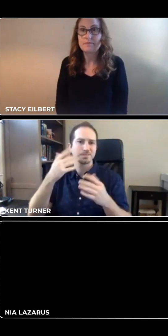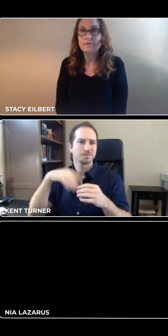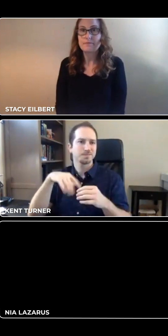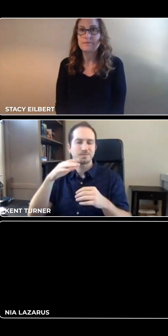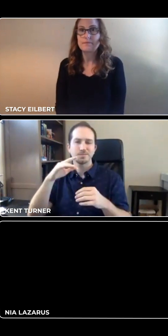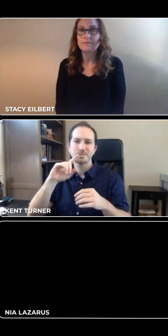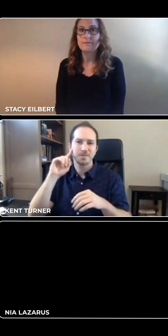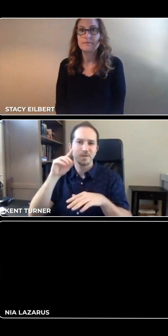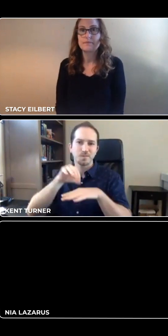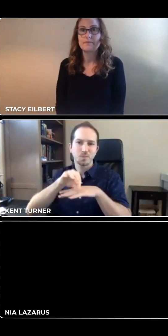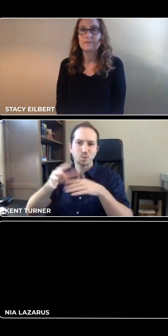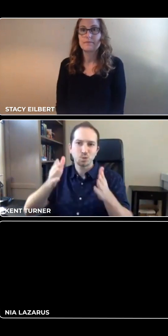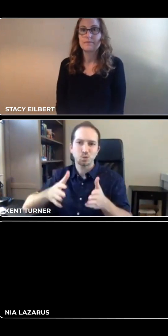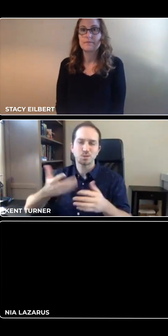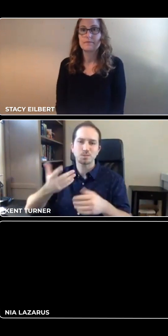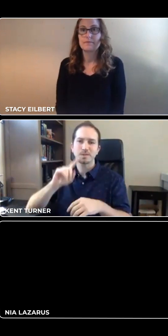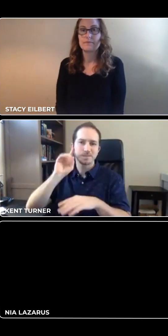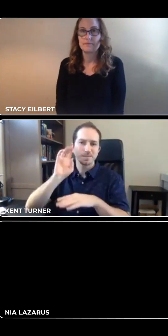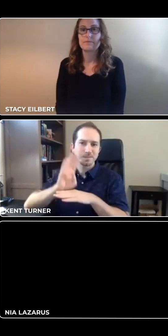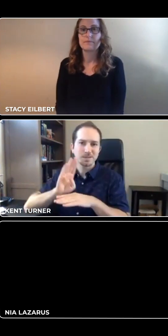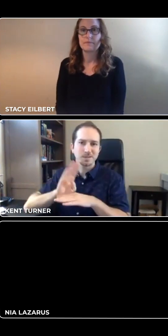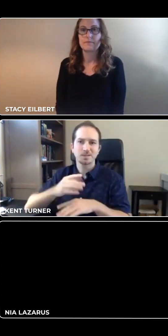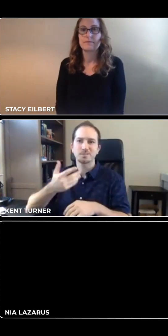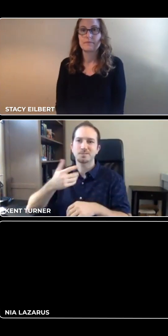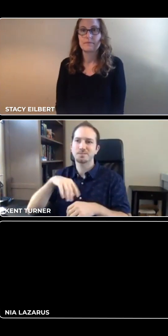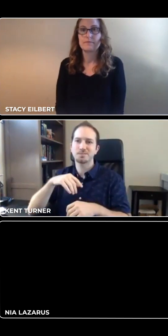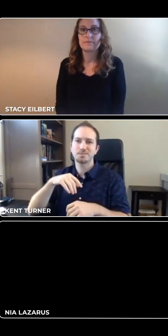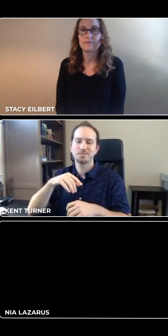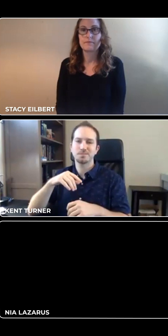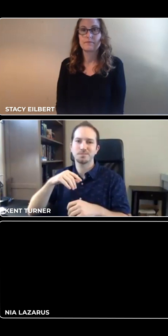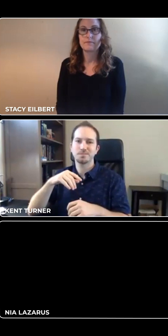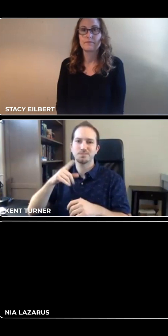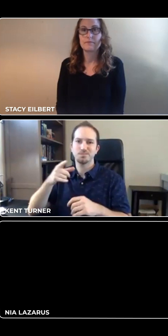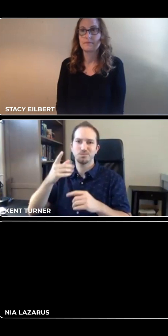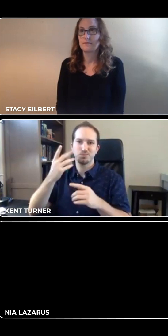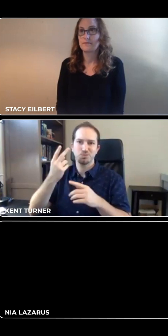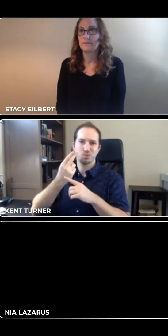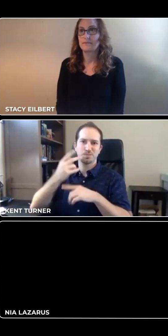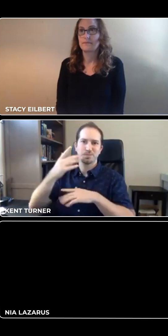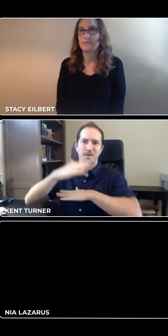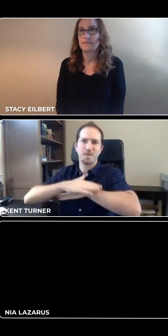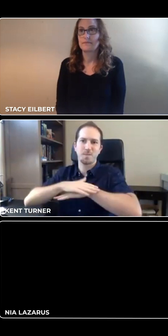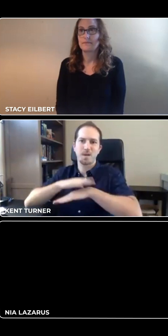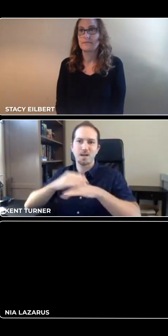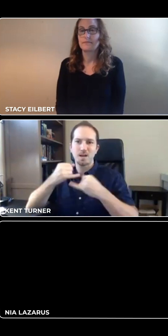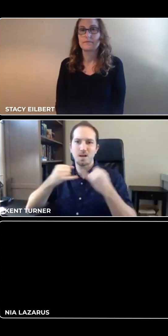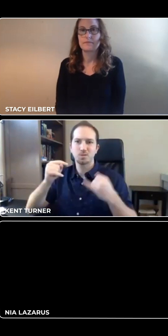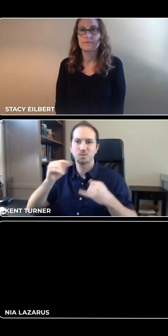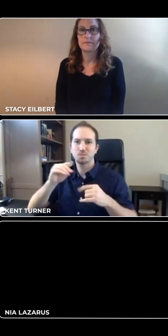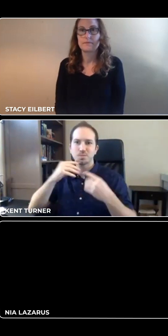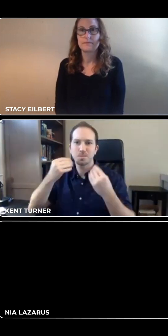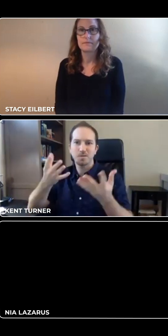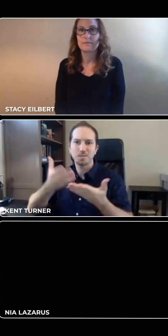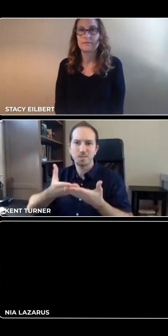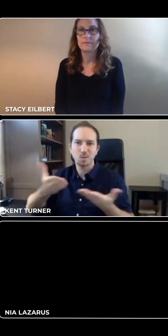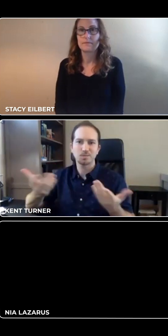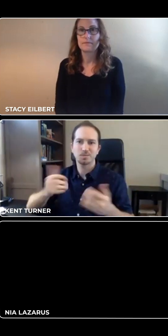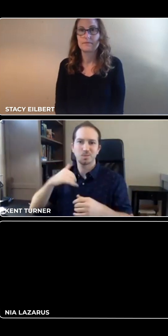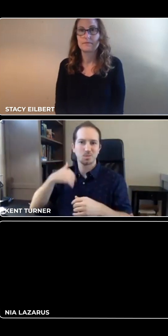Yes, Kent? I want to mention deaf counselors, deaf businesses, using platforms online to